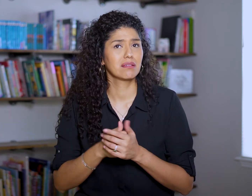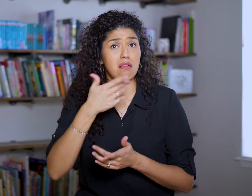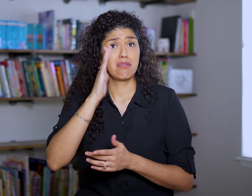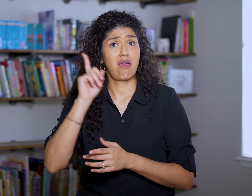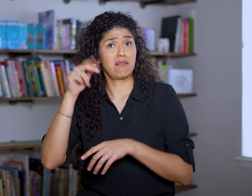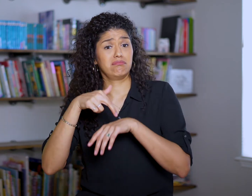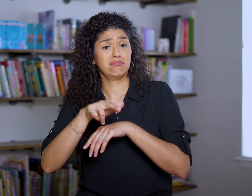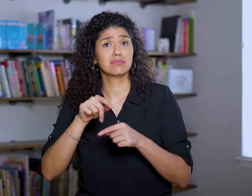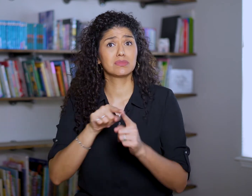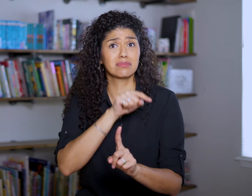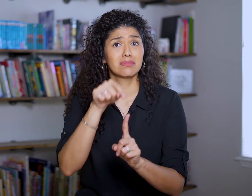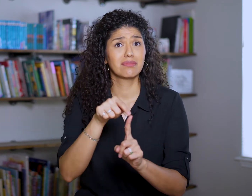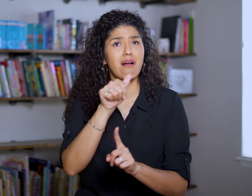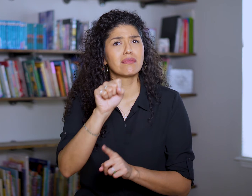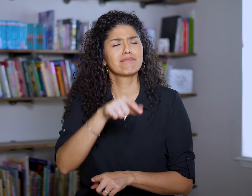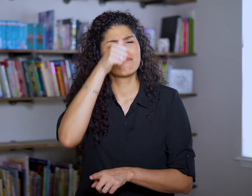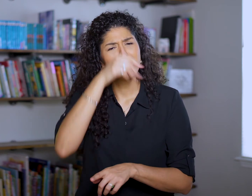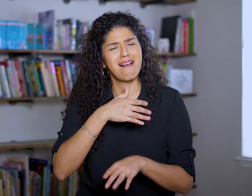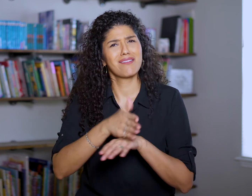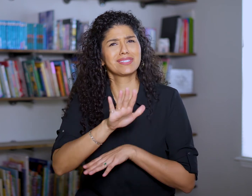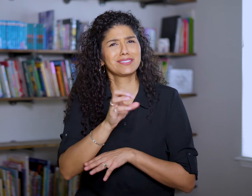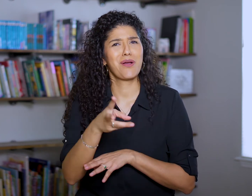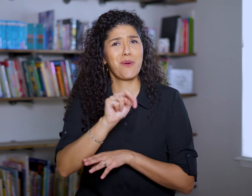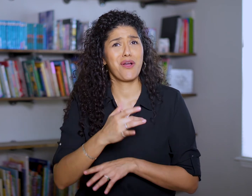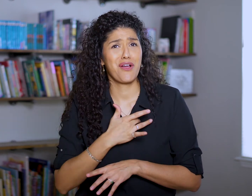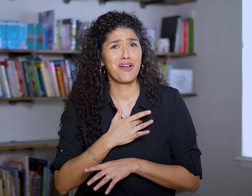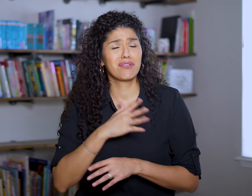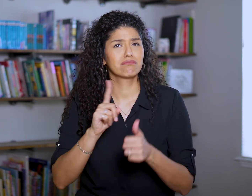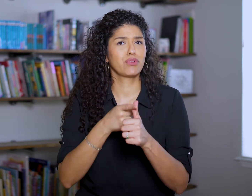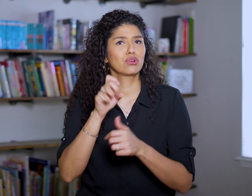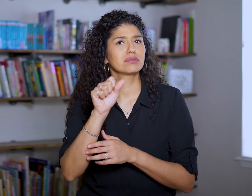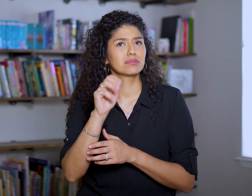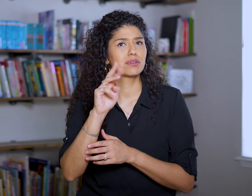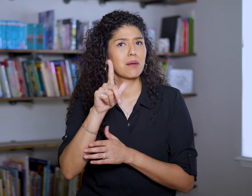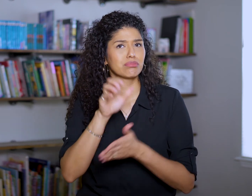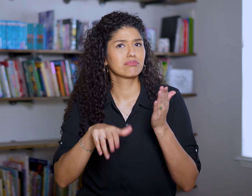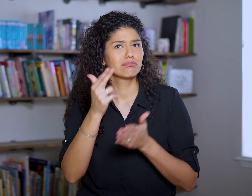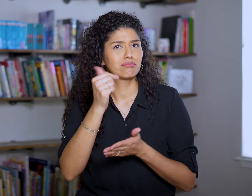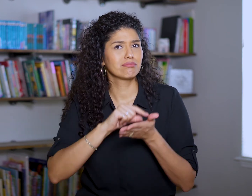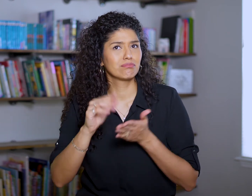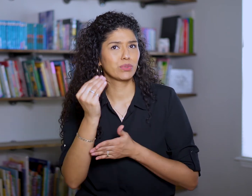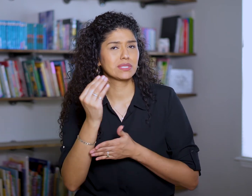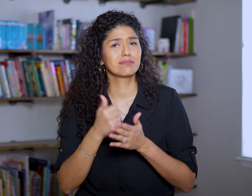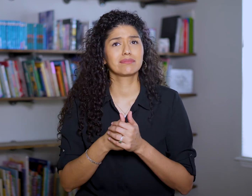God referred to David as “a man after his own heart” (1 Samuel 13:14),